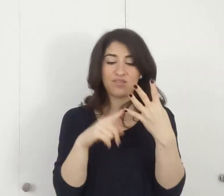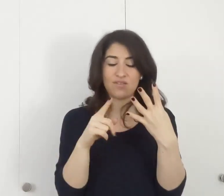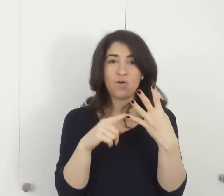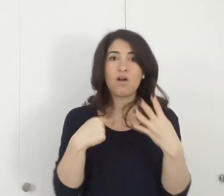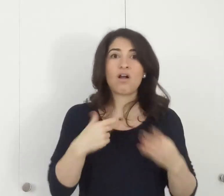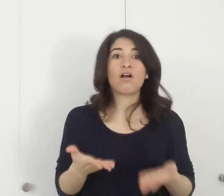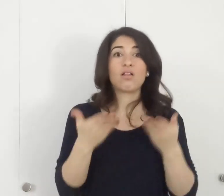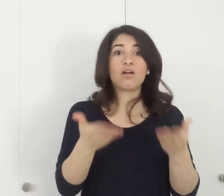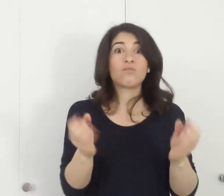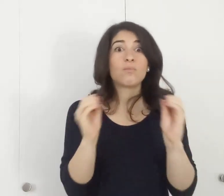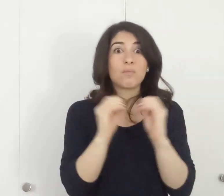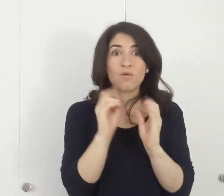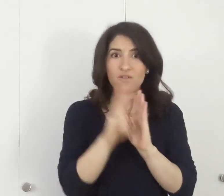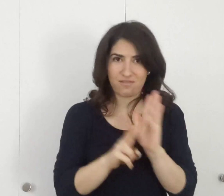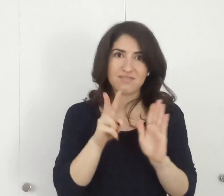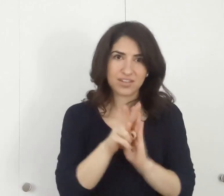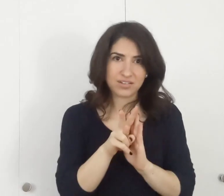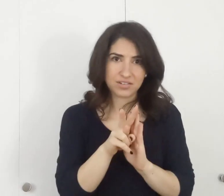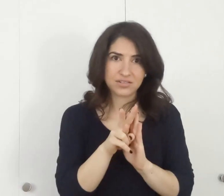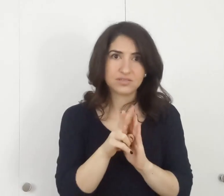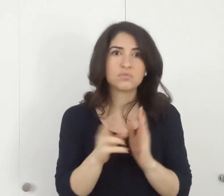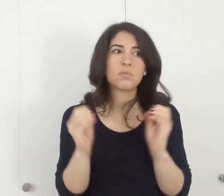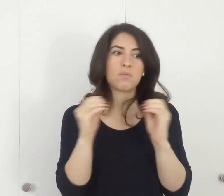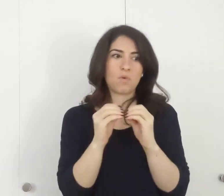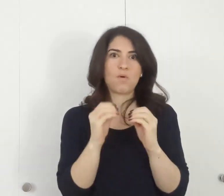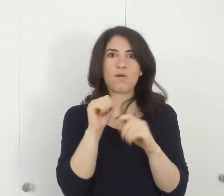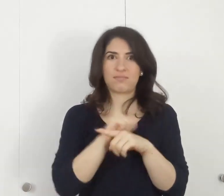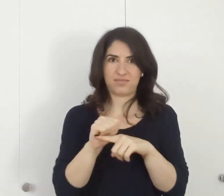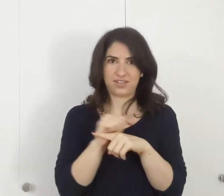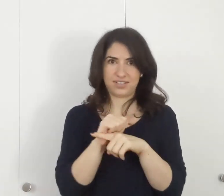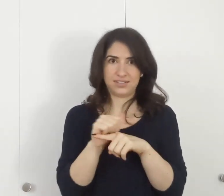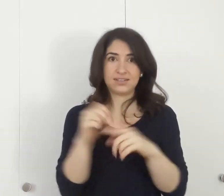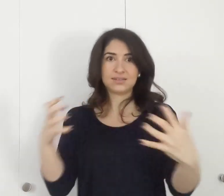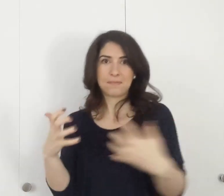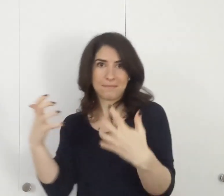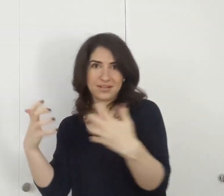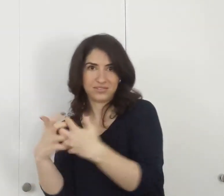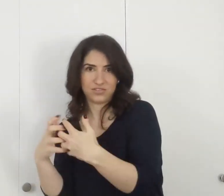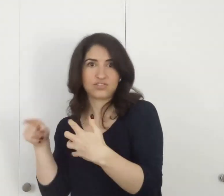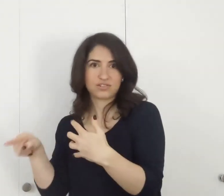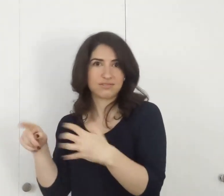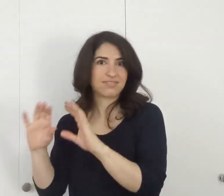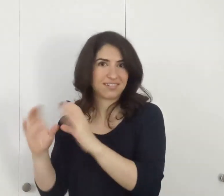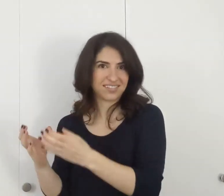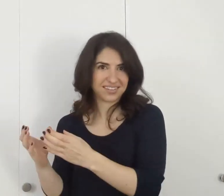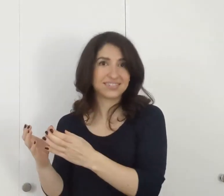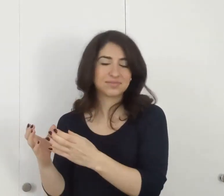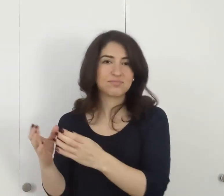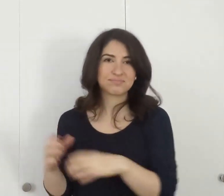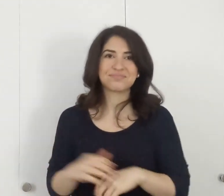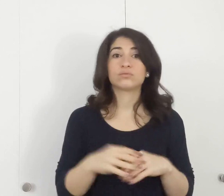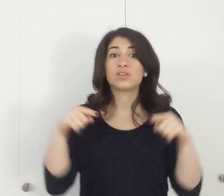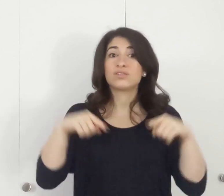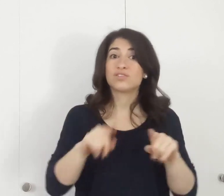And fourth: I will offer more videos, more practice, to match the class.